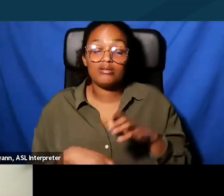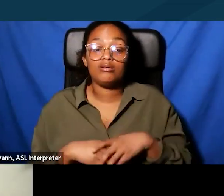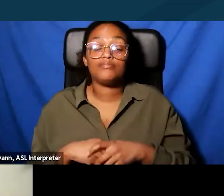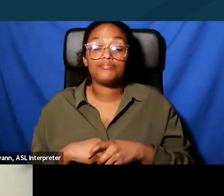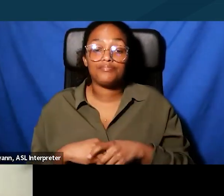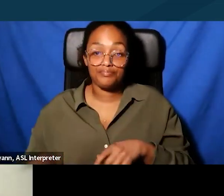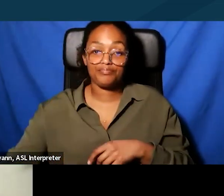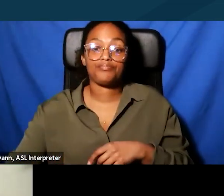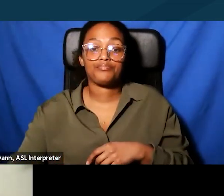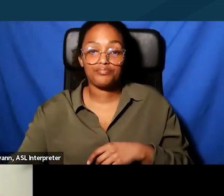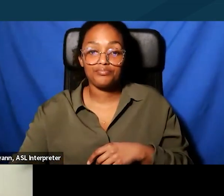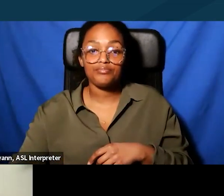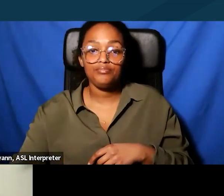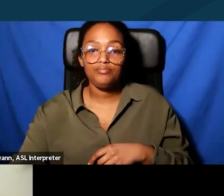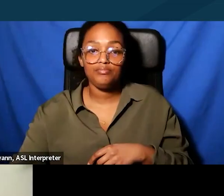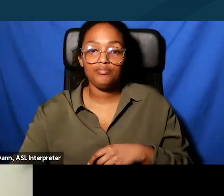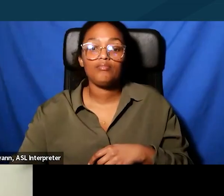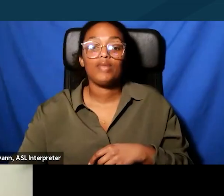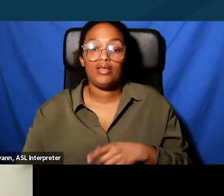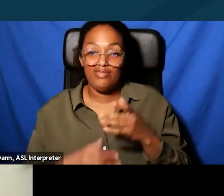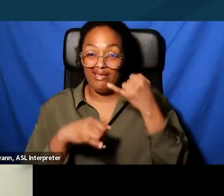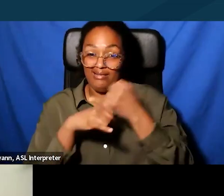the institutional bias of Medicaid and Olmstead?